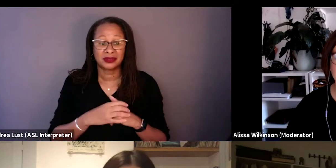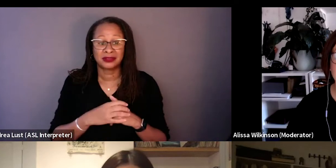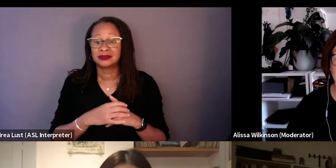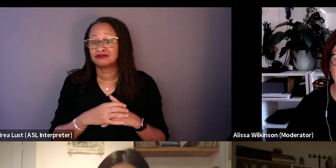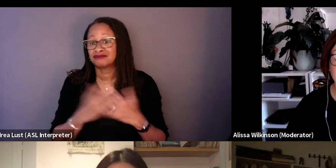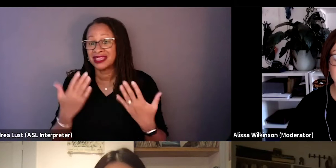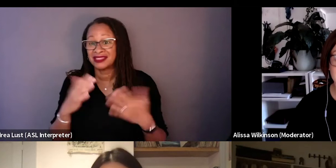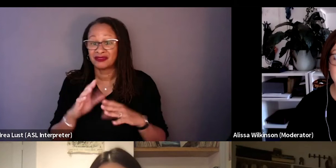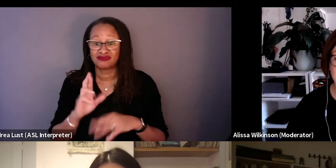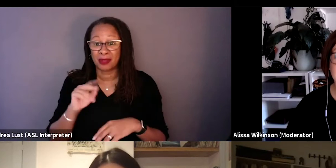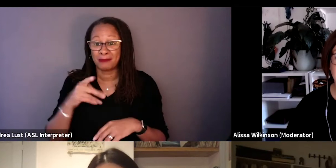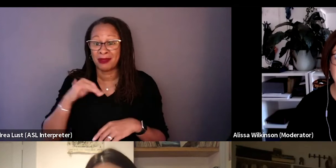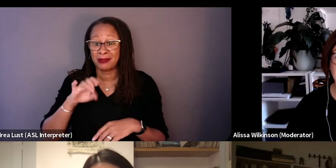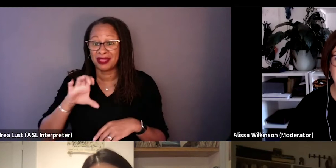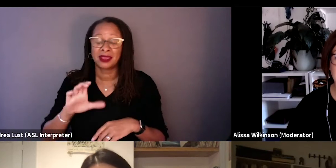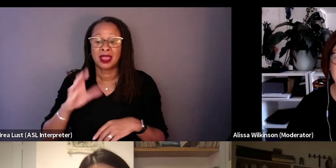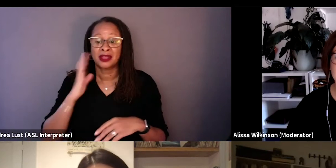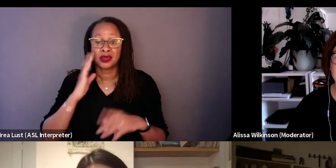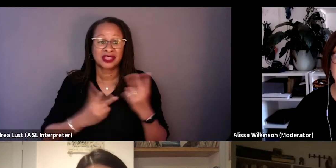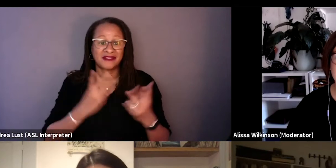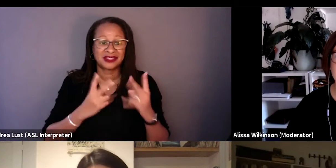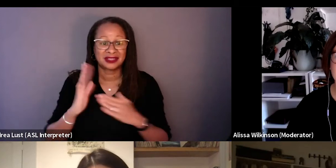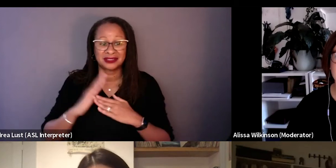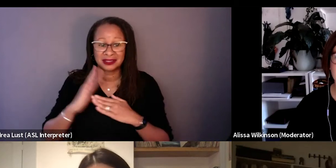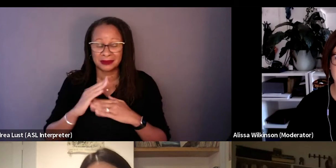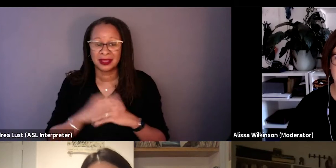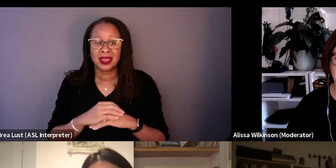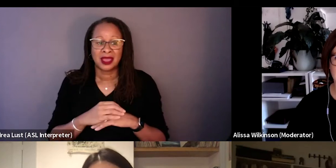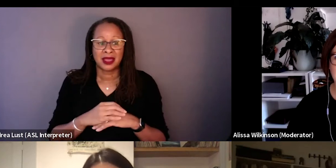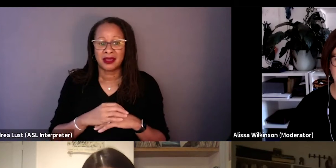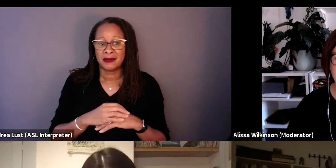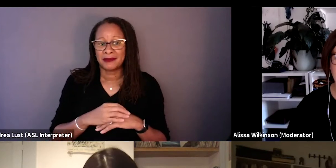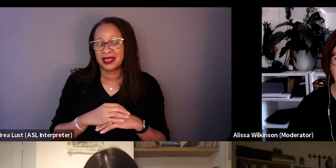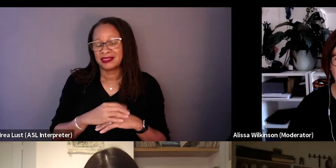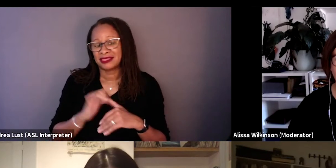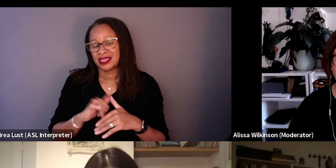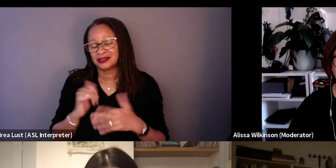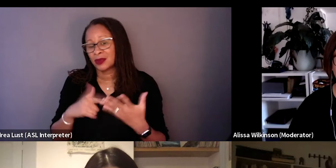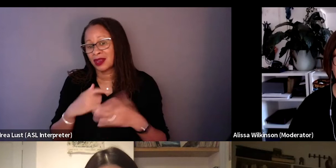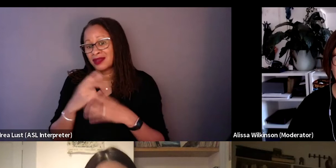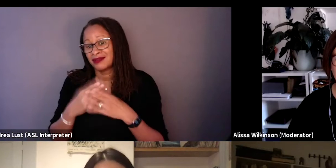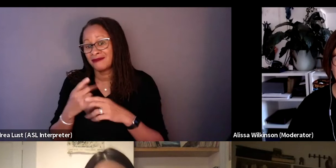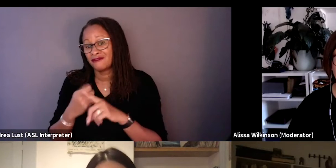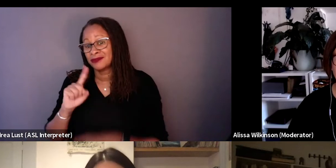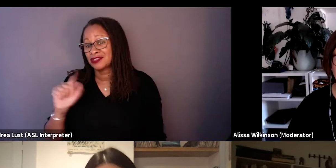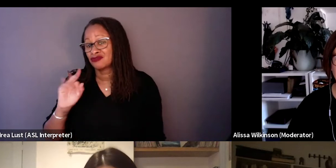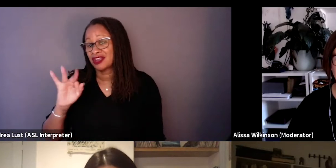What if they knew that I'm also filming Zarifa? So that's why we try to tell all sides,